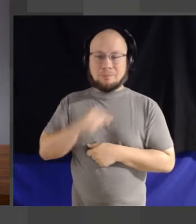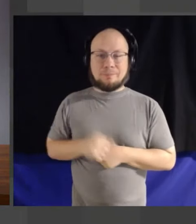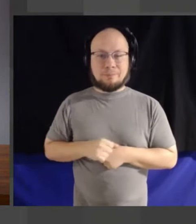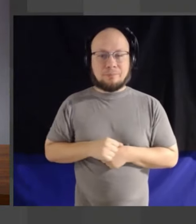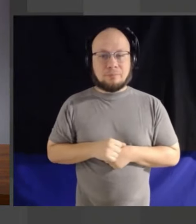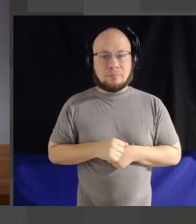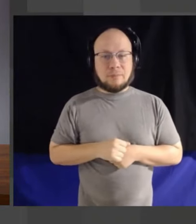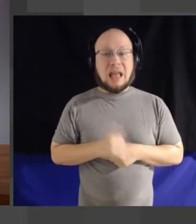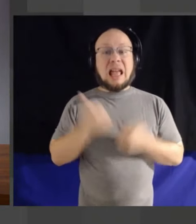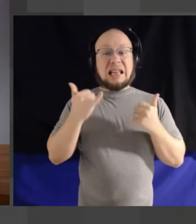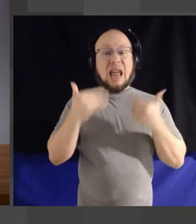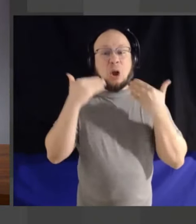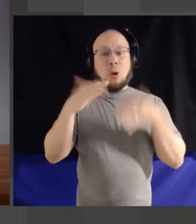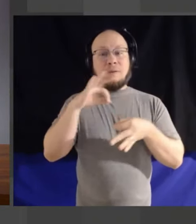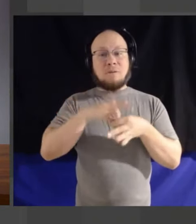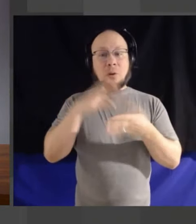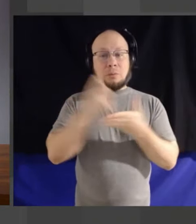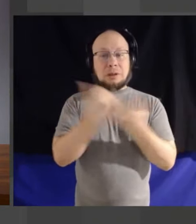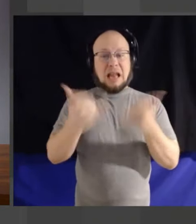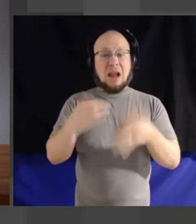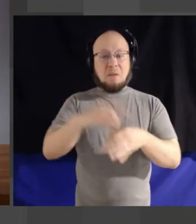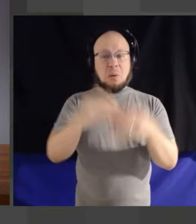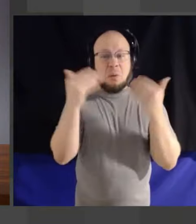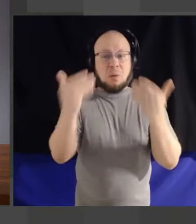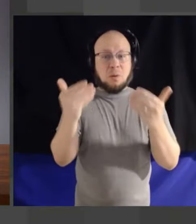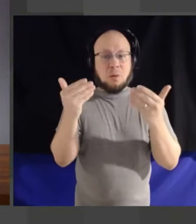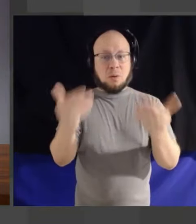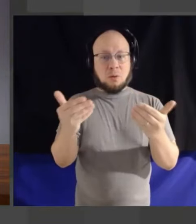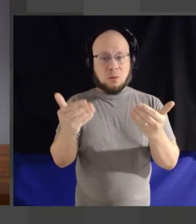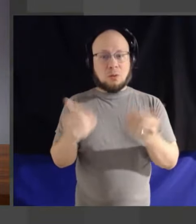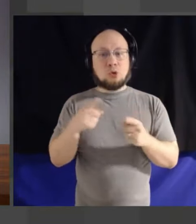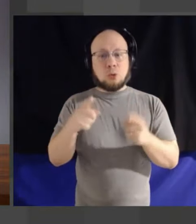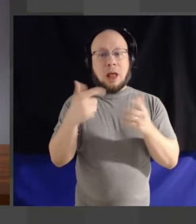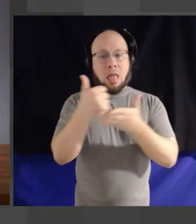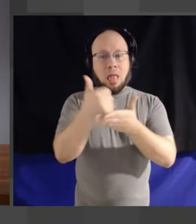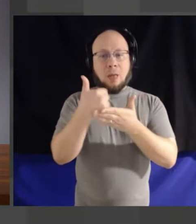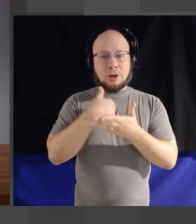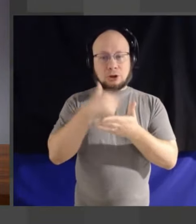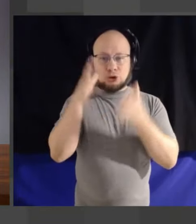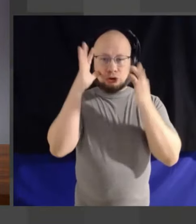I KNOW WHO I WILL BE VOTING FOR. THE FINAL VOTING POLL IS LIVE